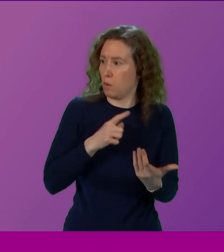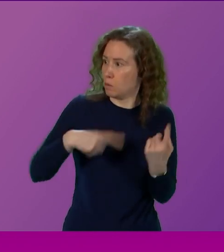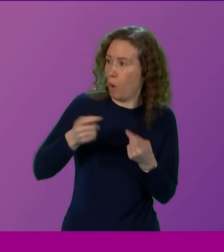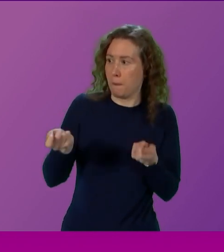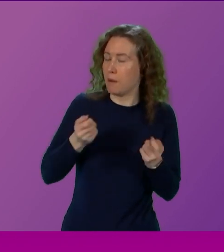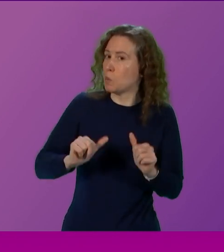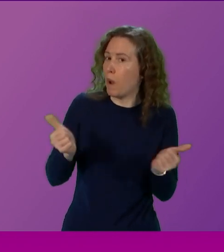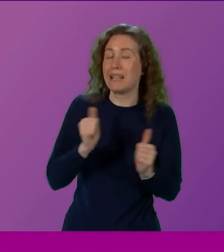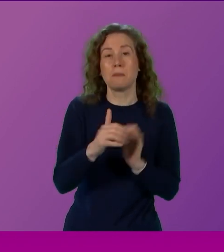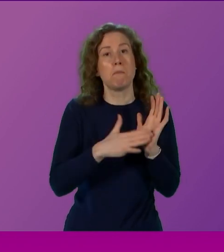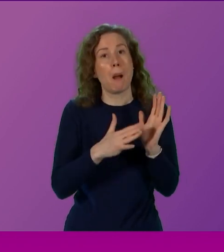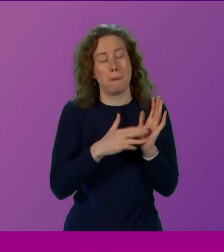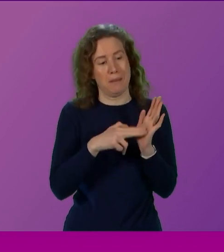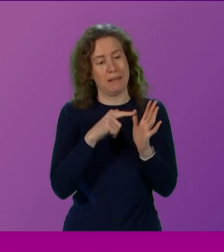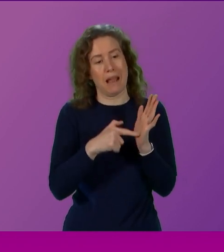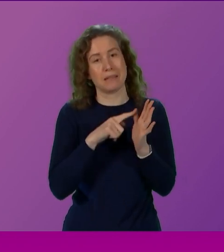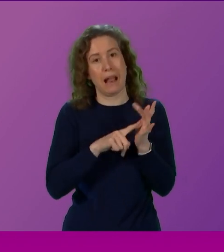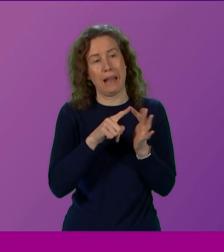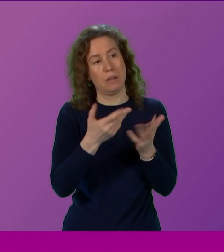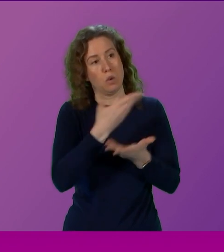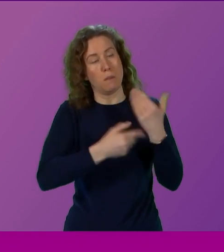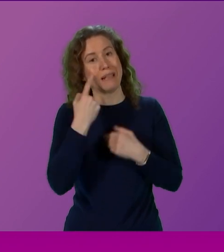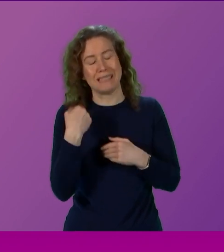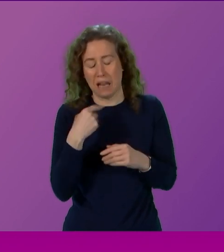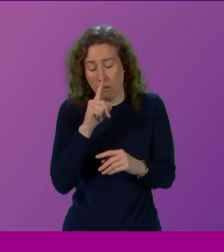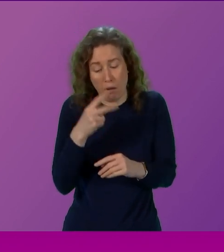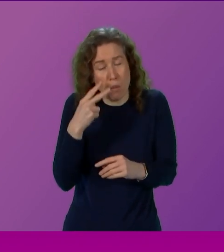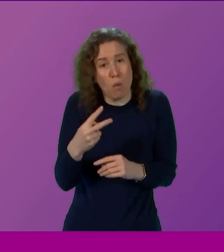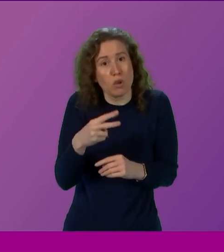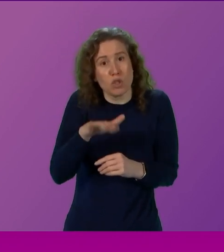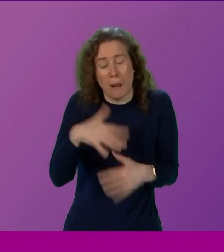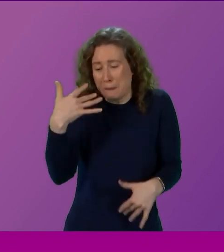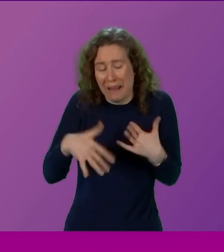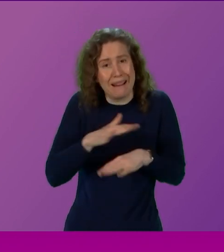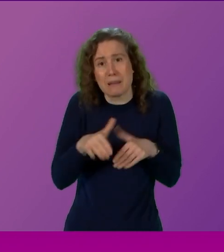Harvey’s mum, Natalie, told me yesterday that she cannot watch her child in pain any longer.